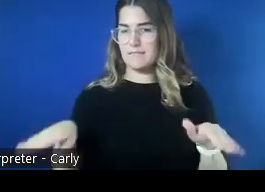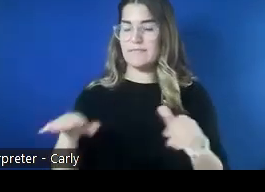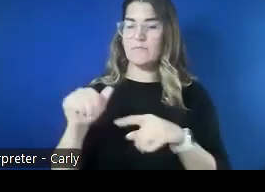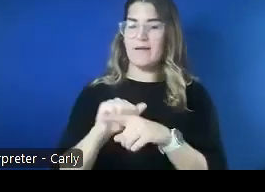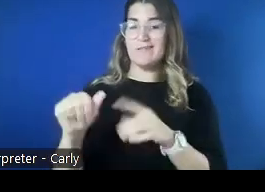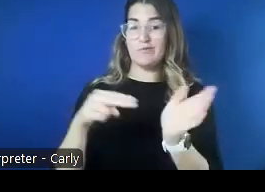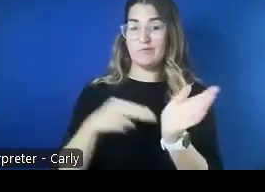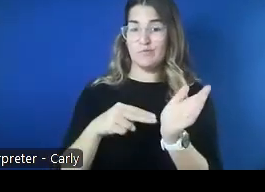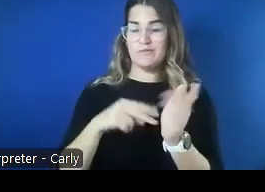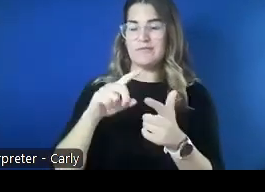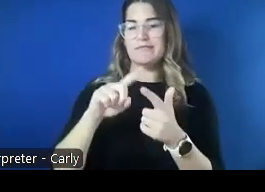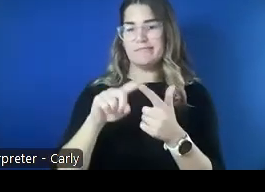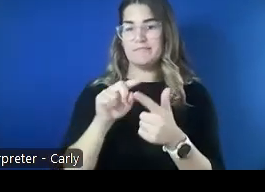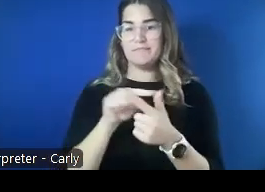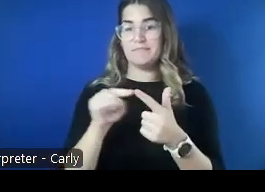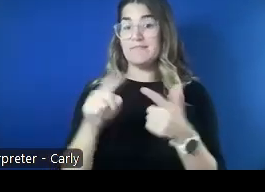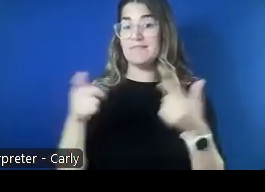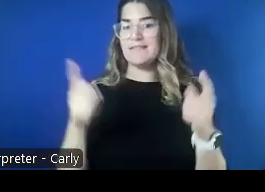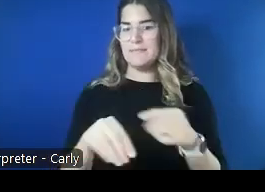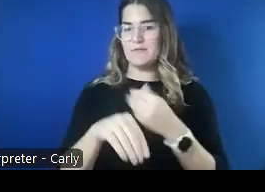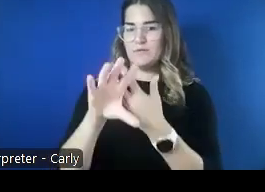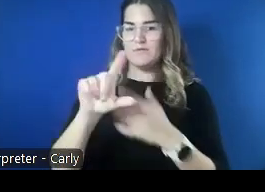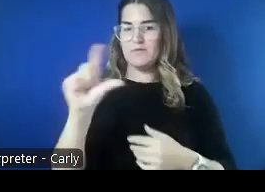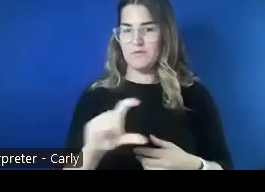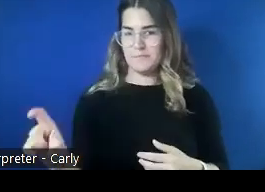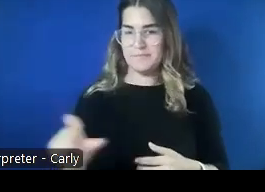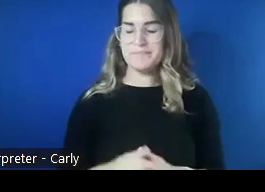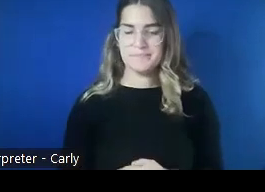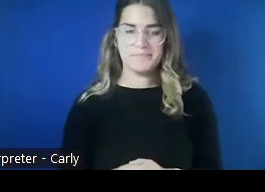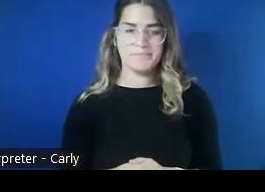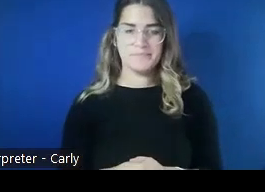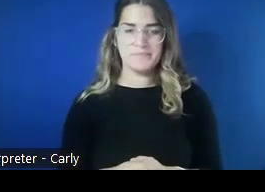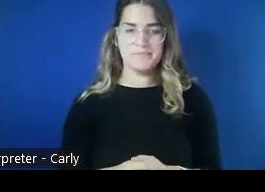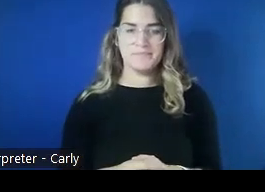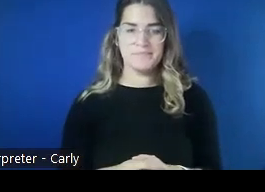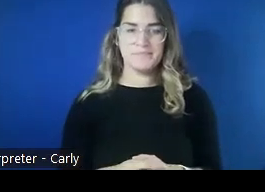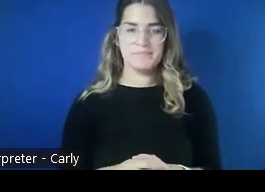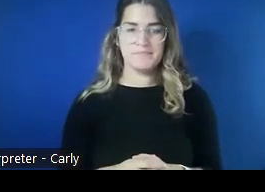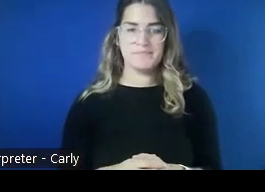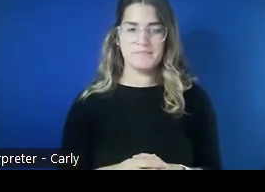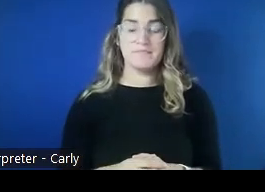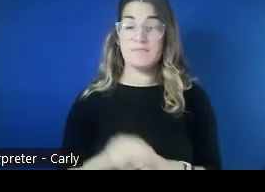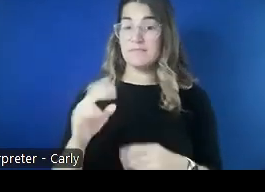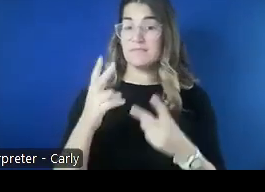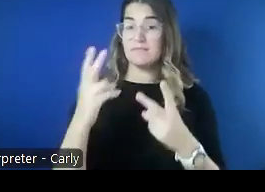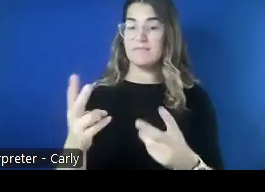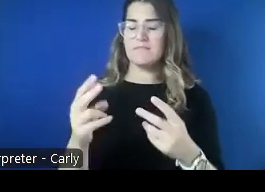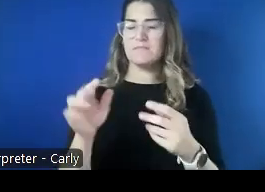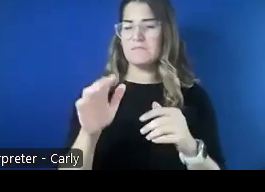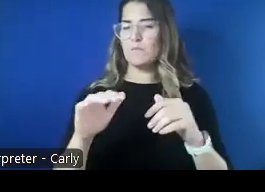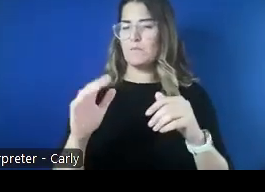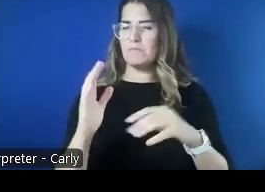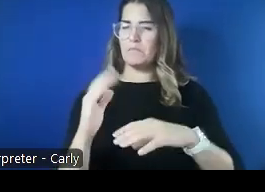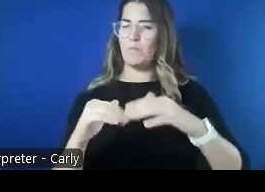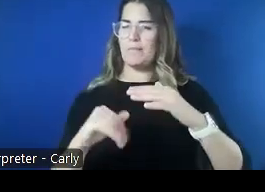so that's done over Zoom uh um and we try to have that uh visit occur within 30 days of of baby's